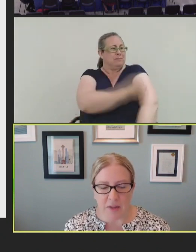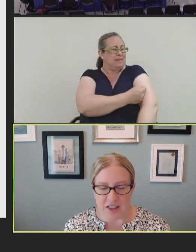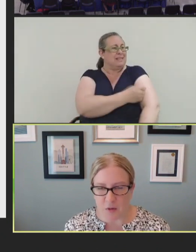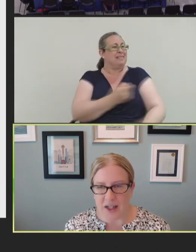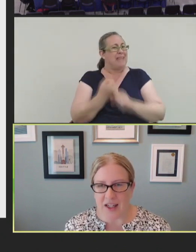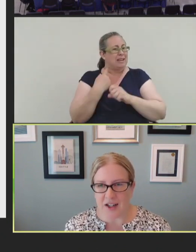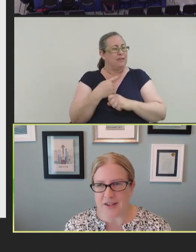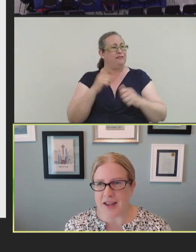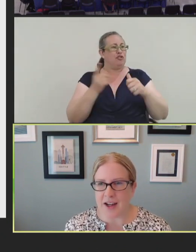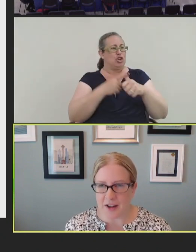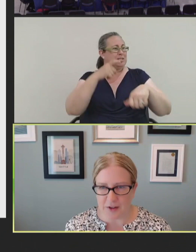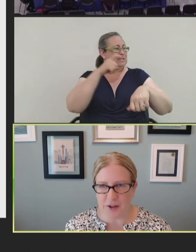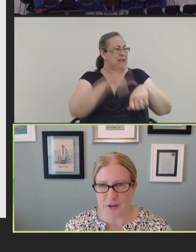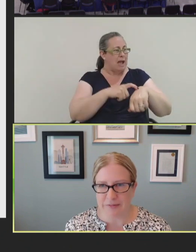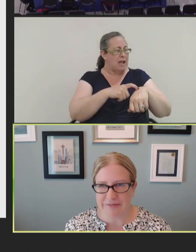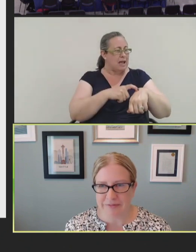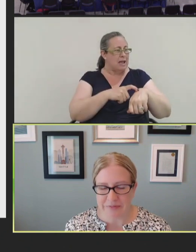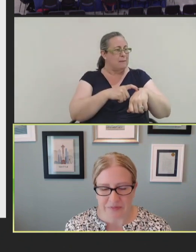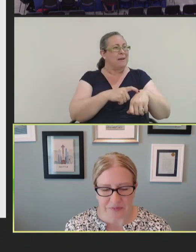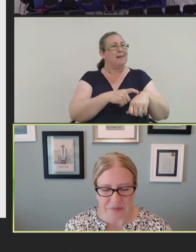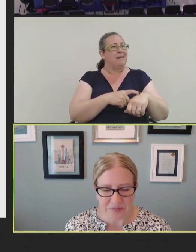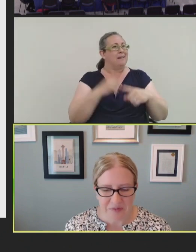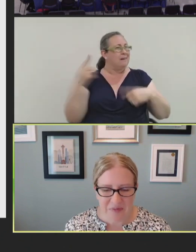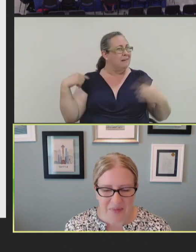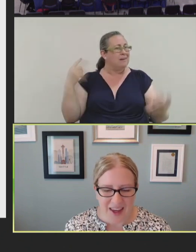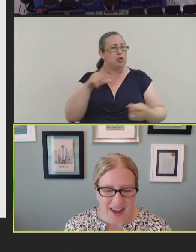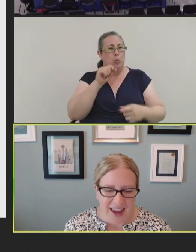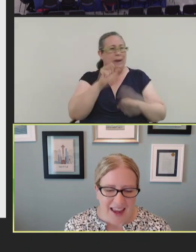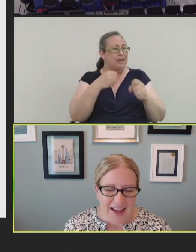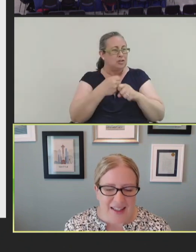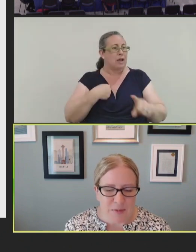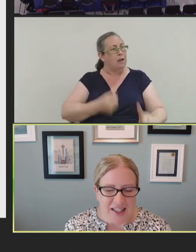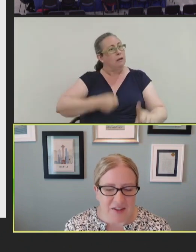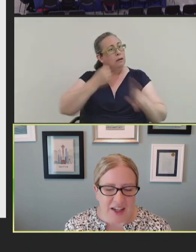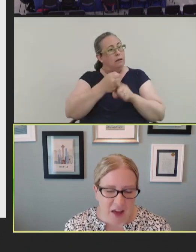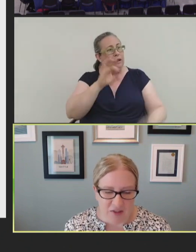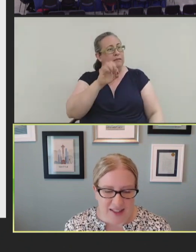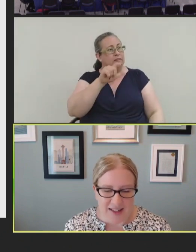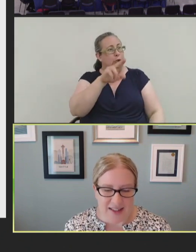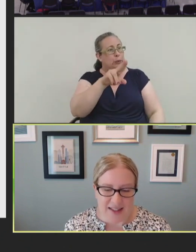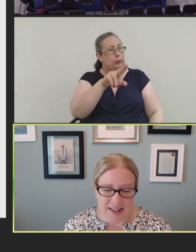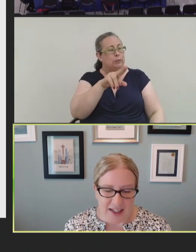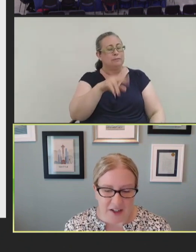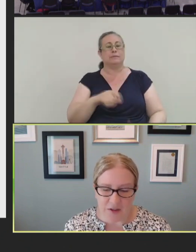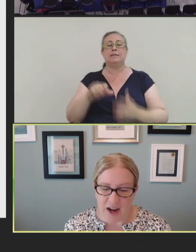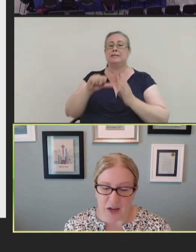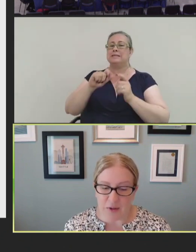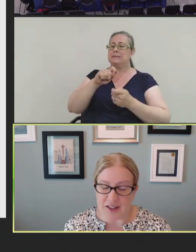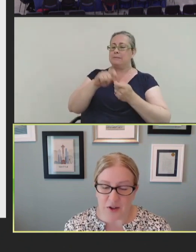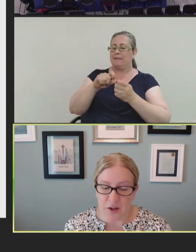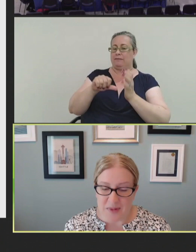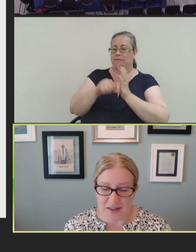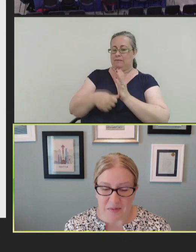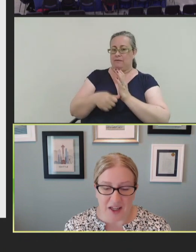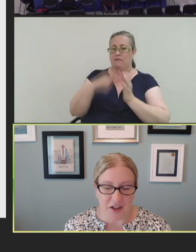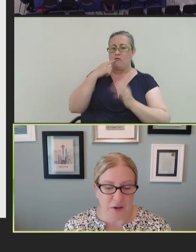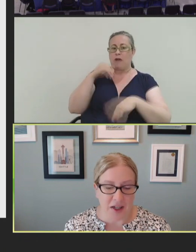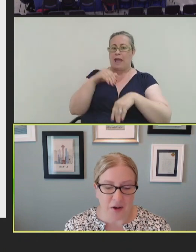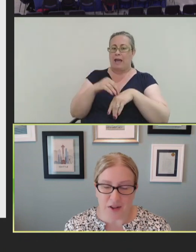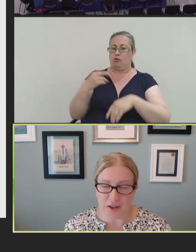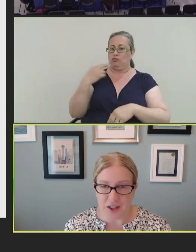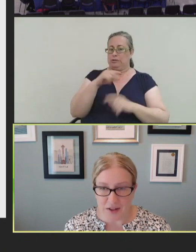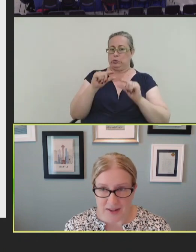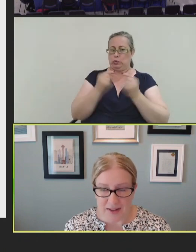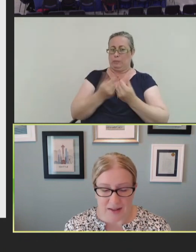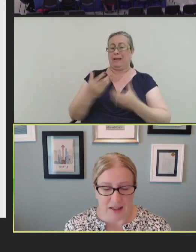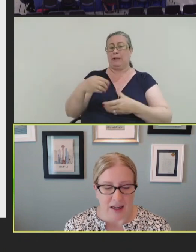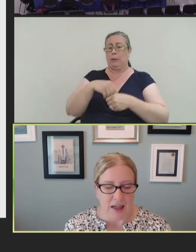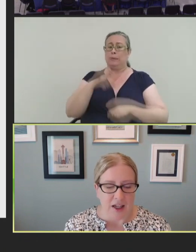in 20 years I got the flu." Specific emphasis is needed for at-risk groups, including older adults.